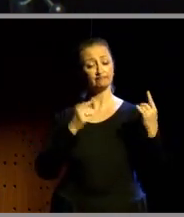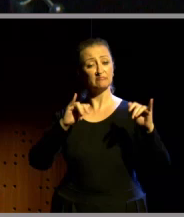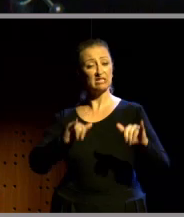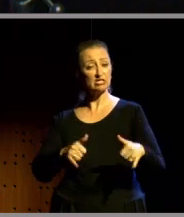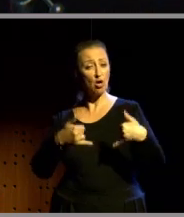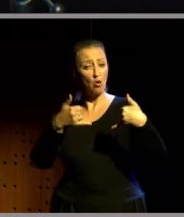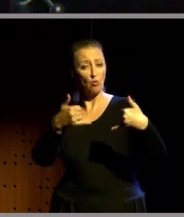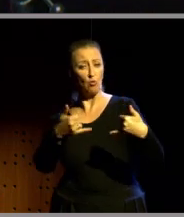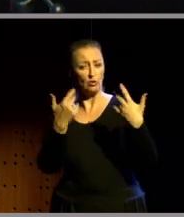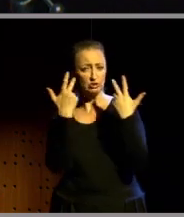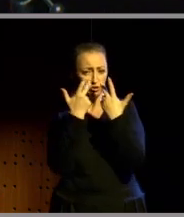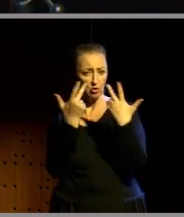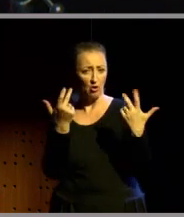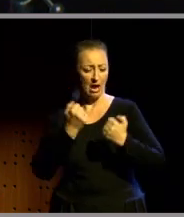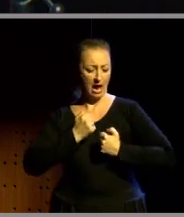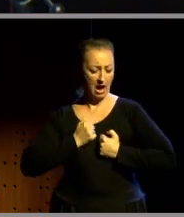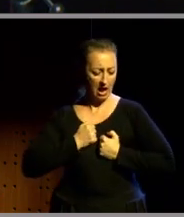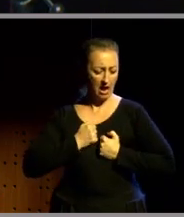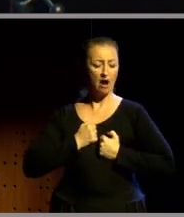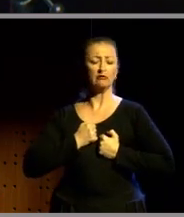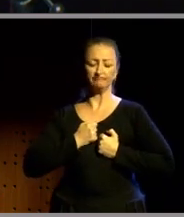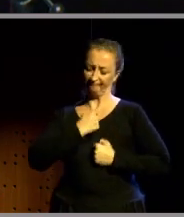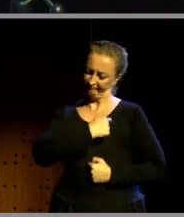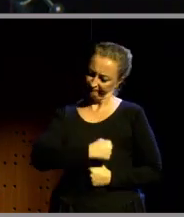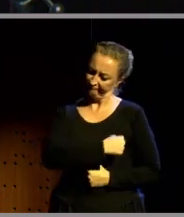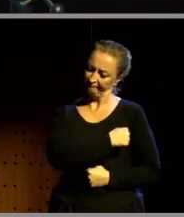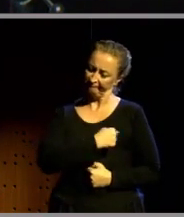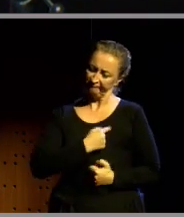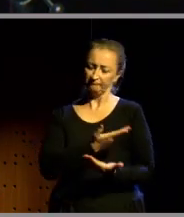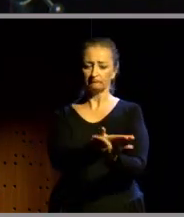and ongoing commitment to First Nations people.